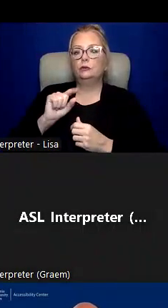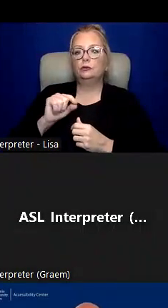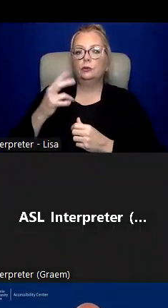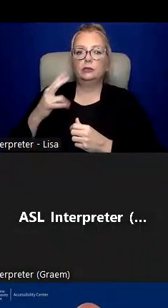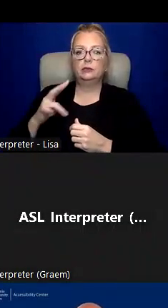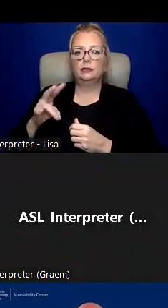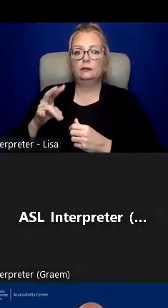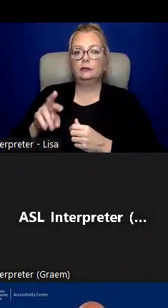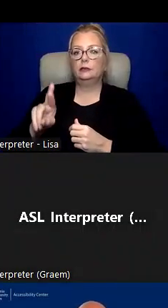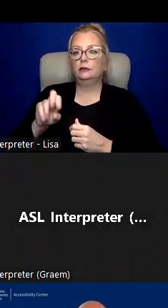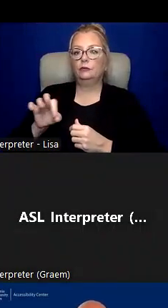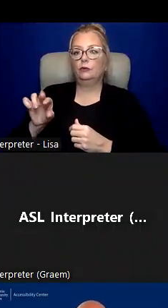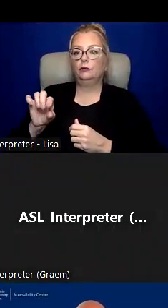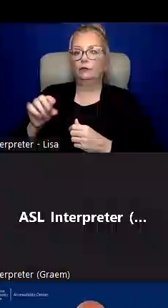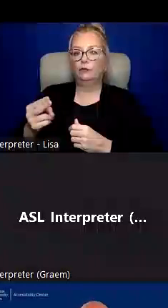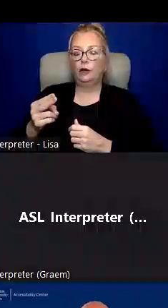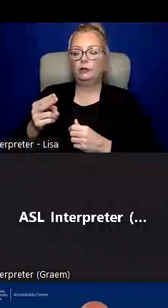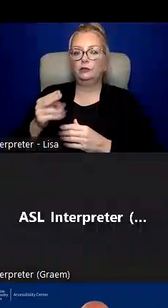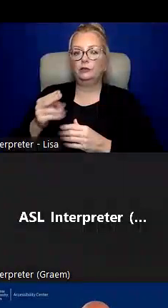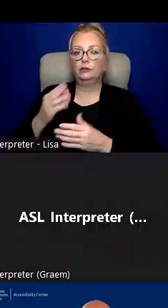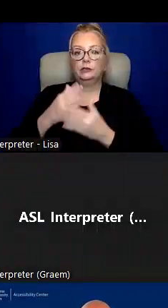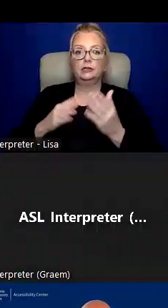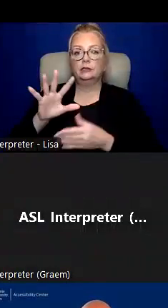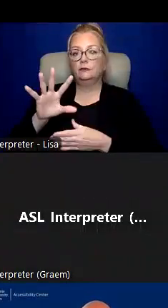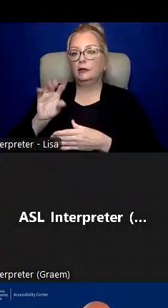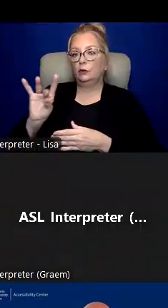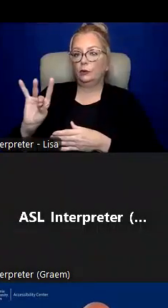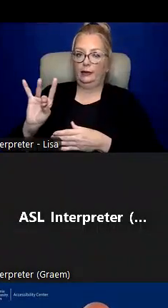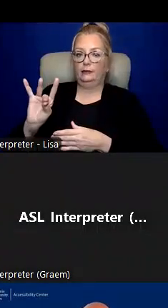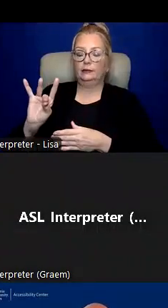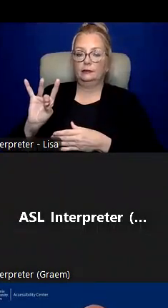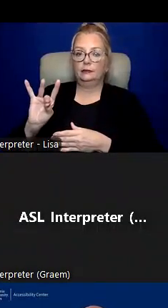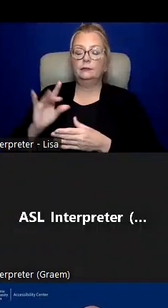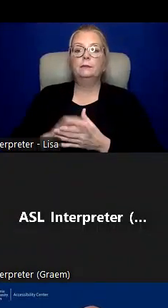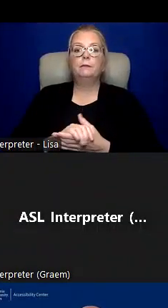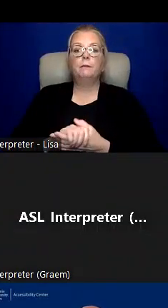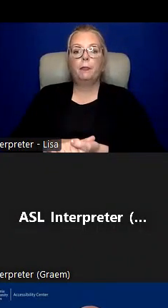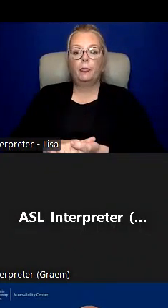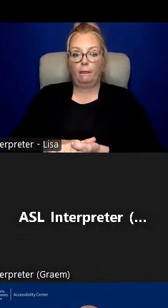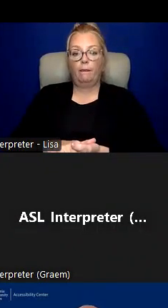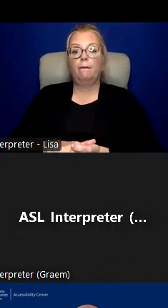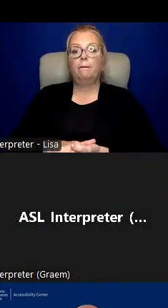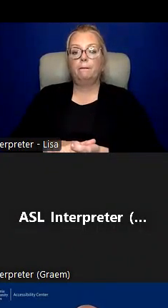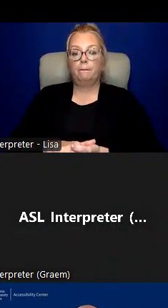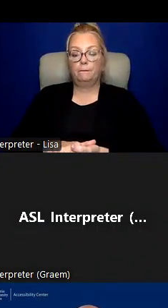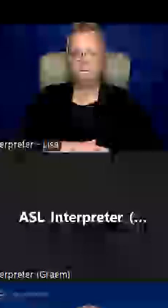of Section 508 that was mentioned a little earlier in the workshops today. And this is digital content.